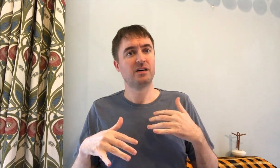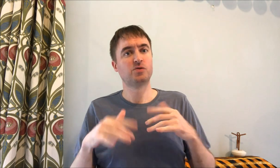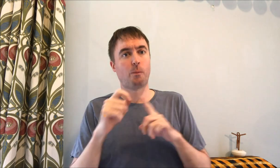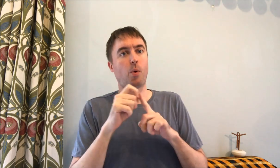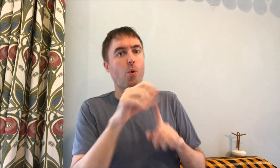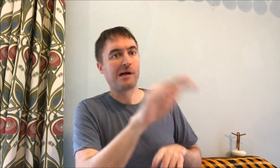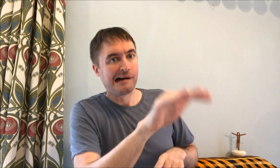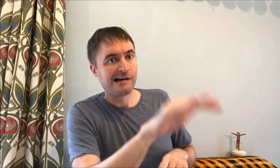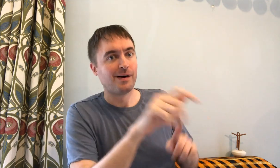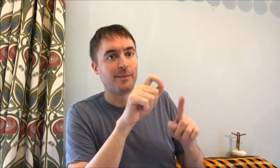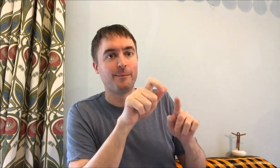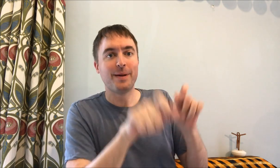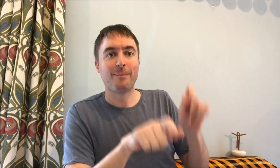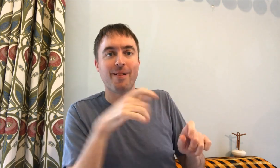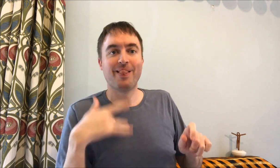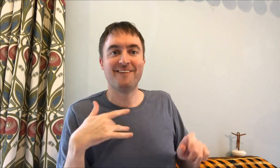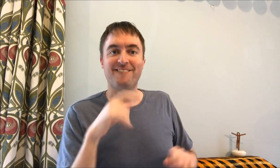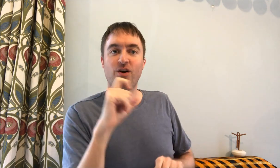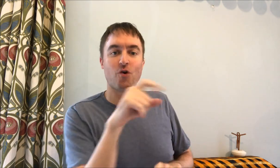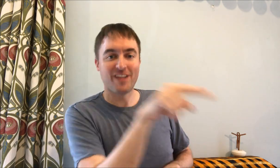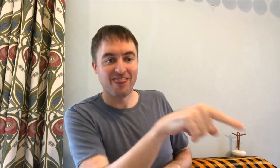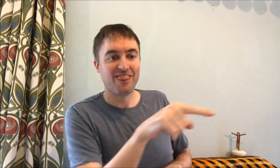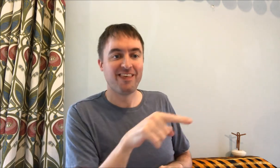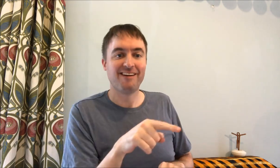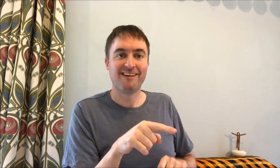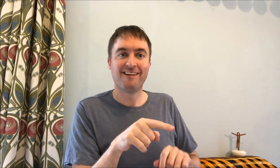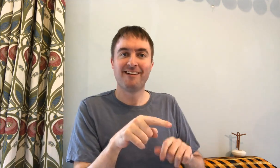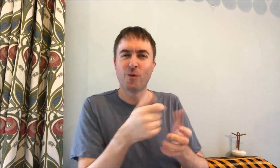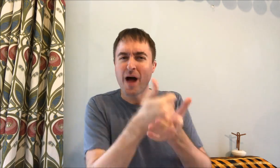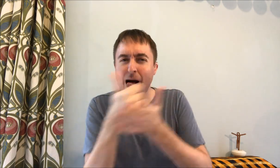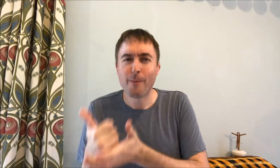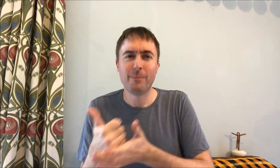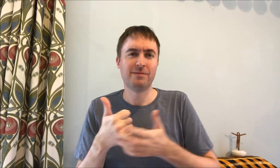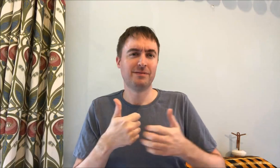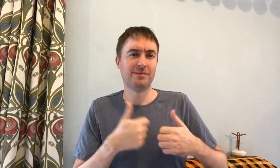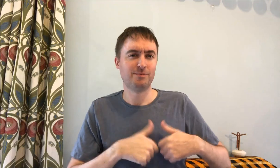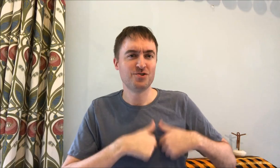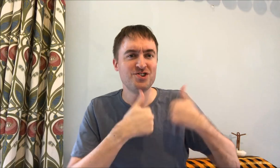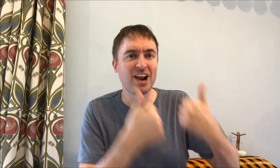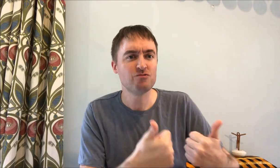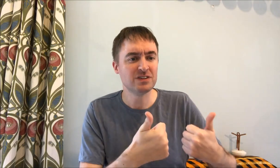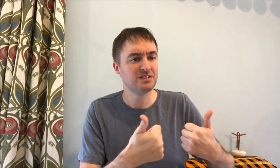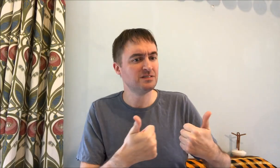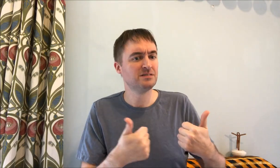Paul implores the people of Corinth to help, to be generous -